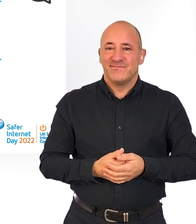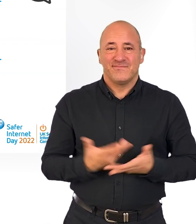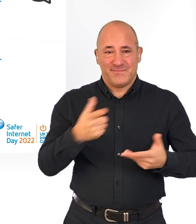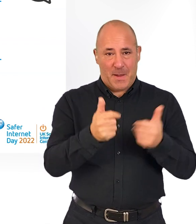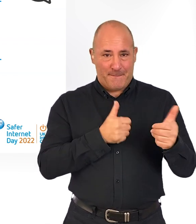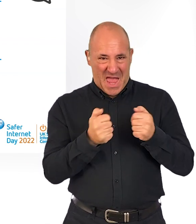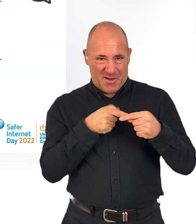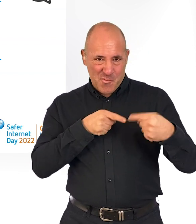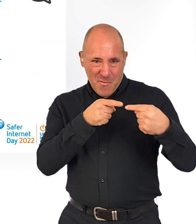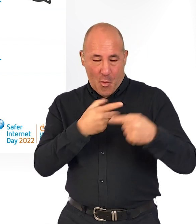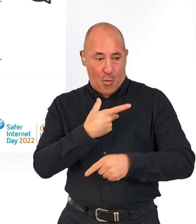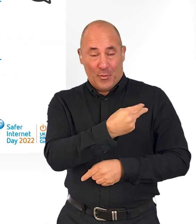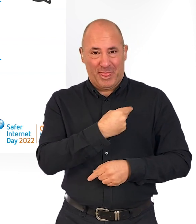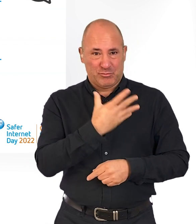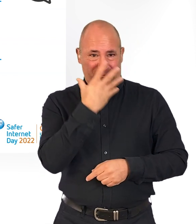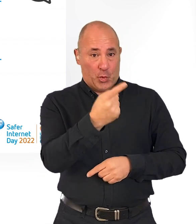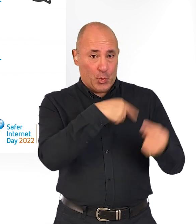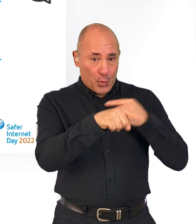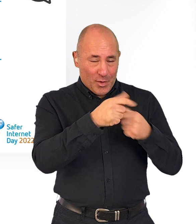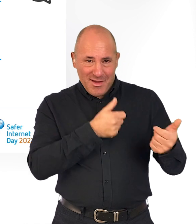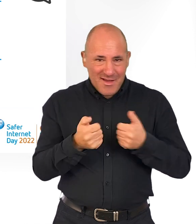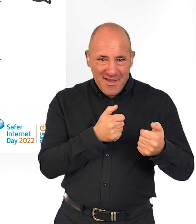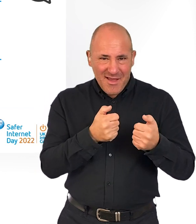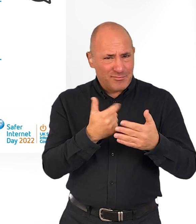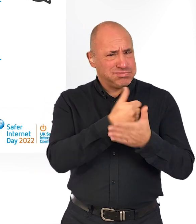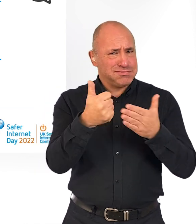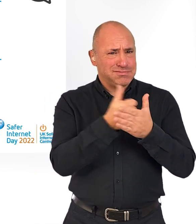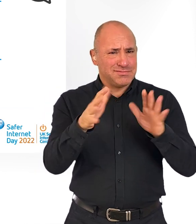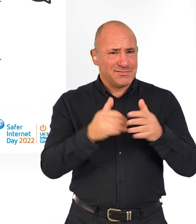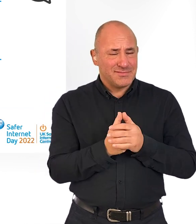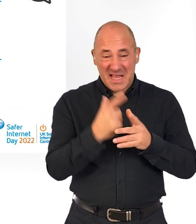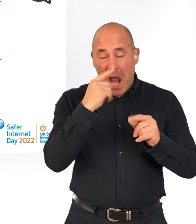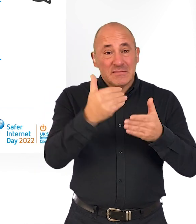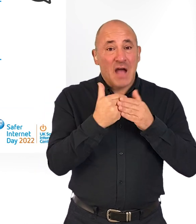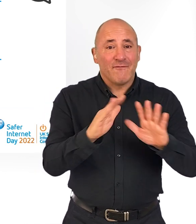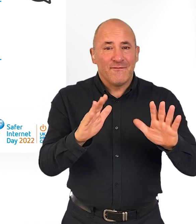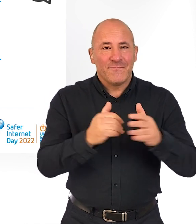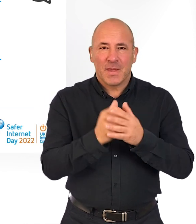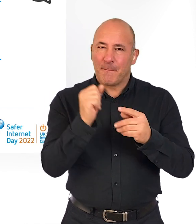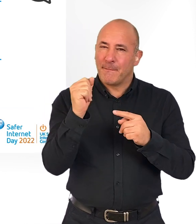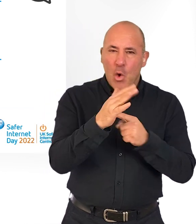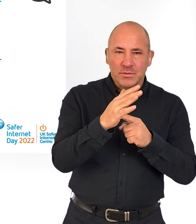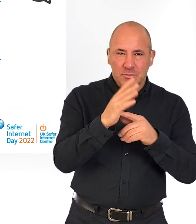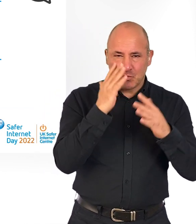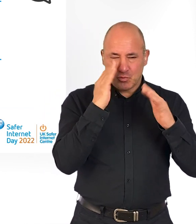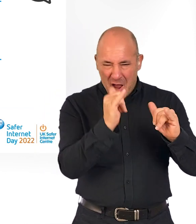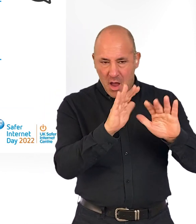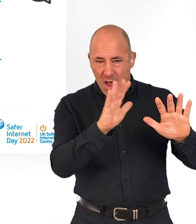Although playing against or alongside strangers on games is common and can be done safely, it is important to look out for